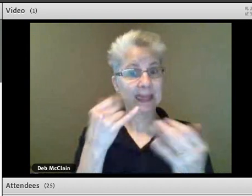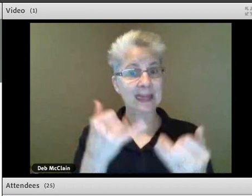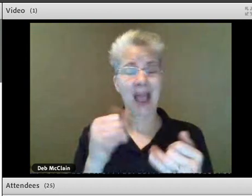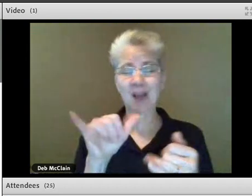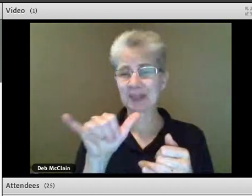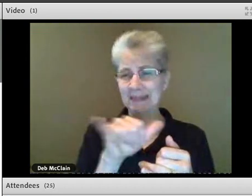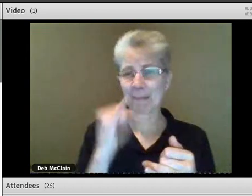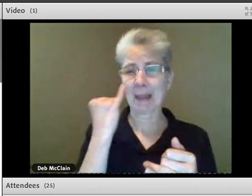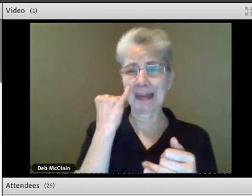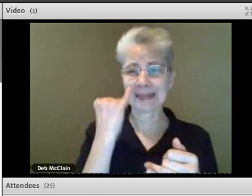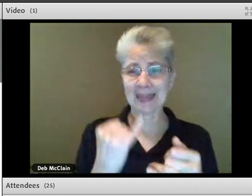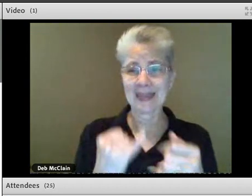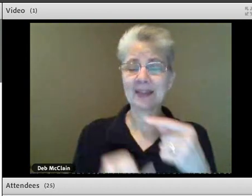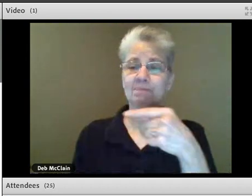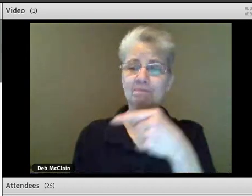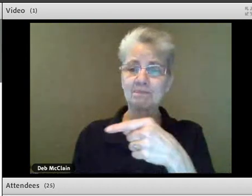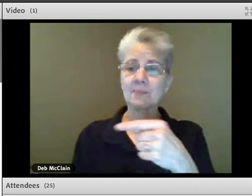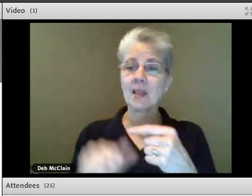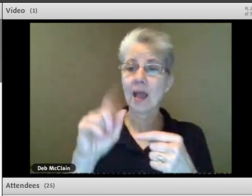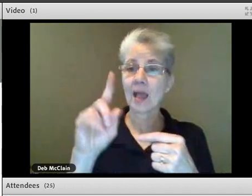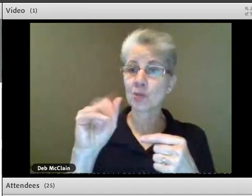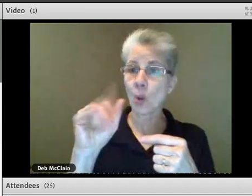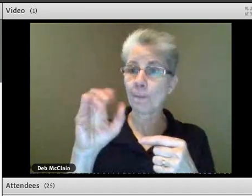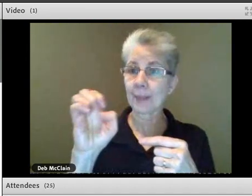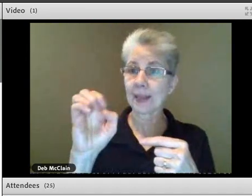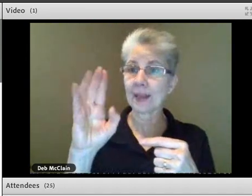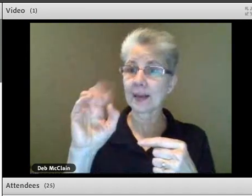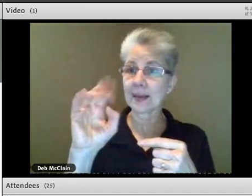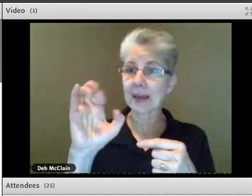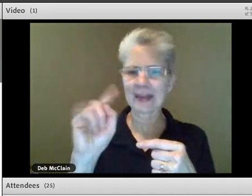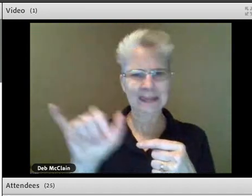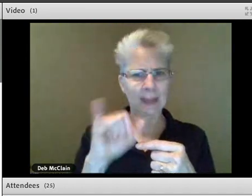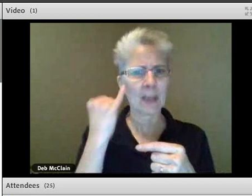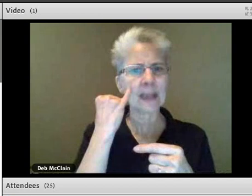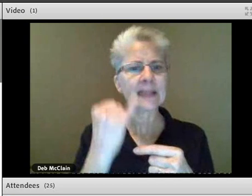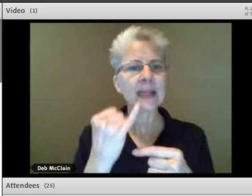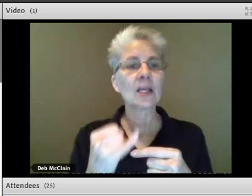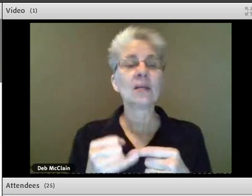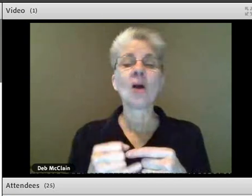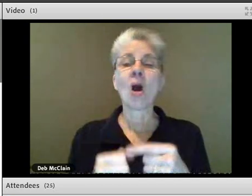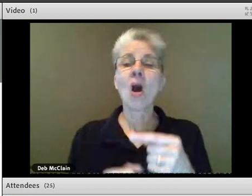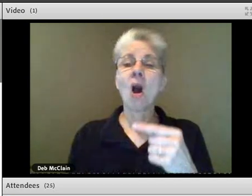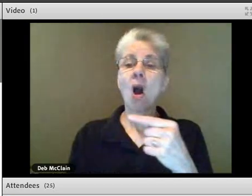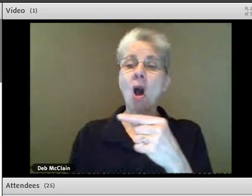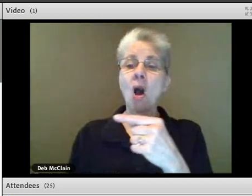in our Adobe Connect, except, like, mirrored. So on the right, you're able to share content,